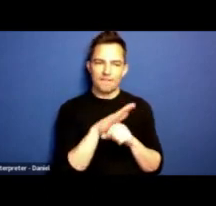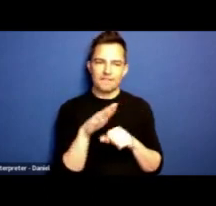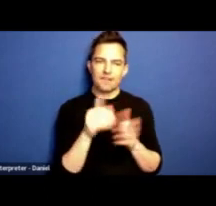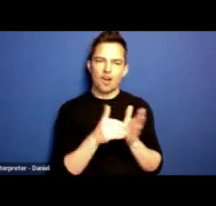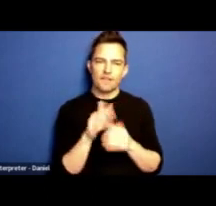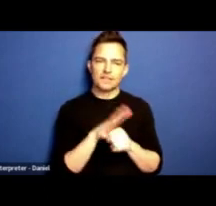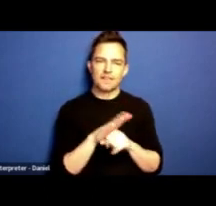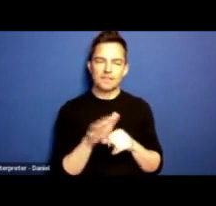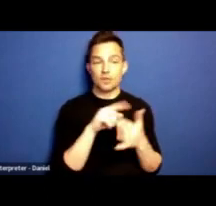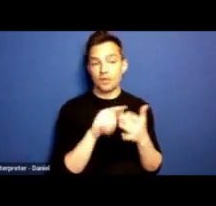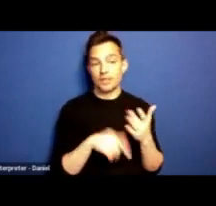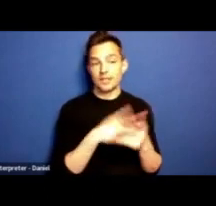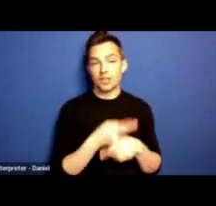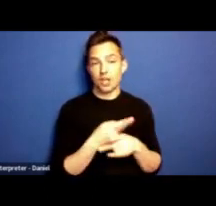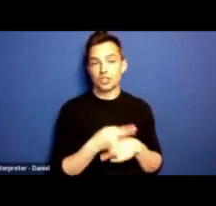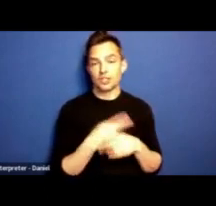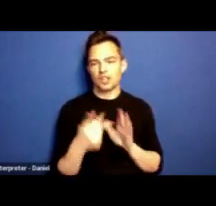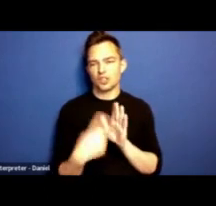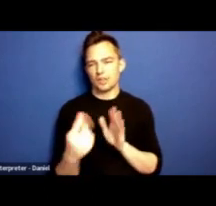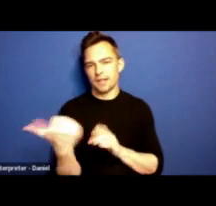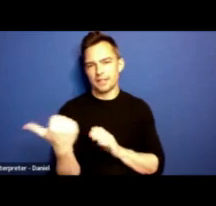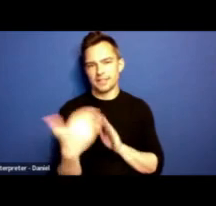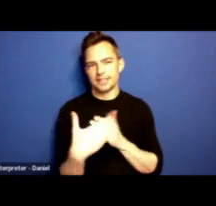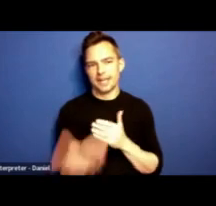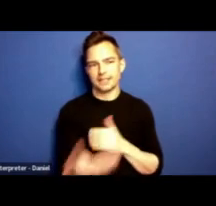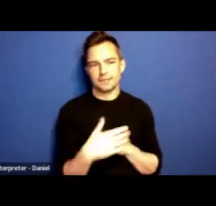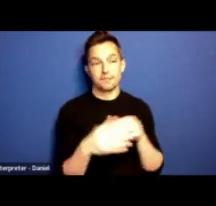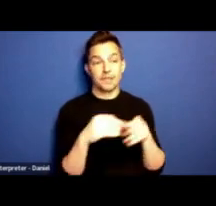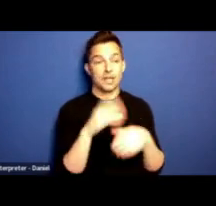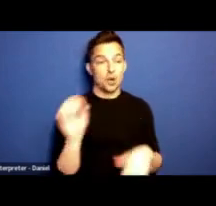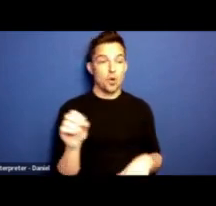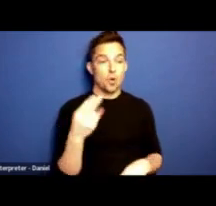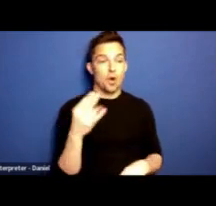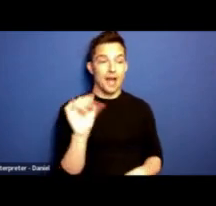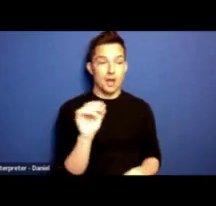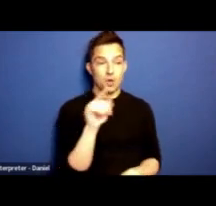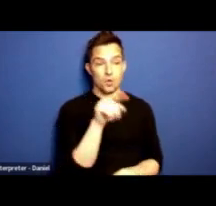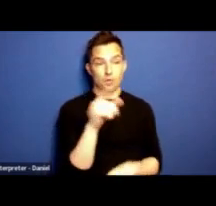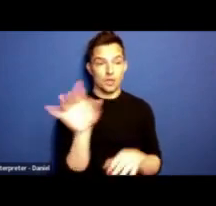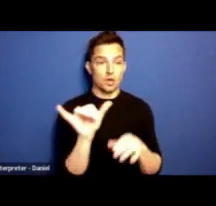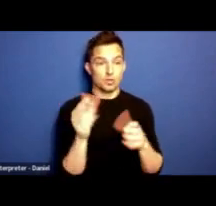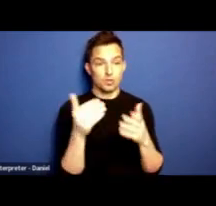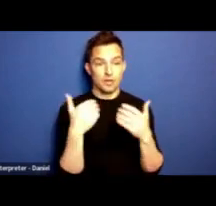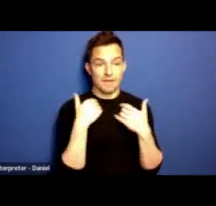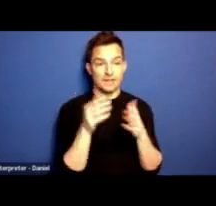cautions, let me show you something next. In Ohio, we also have a statewide population